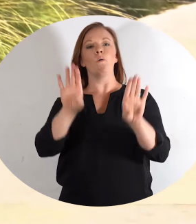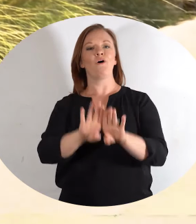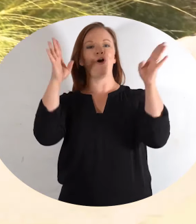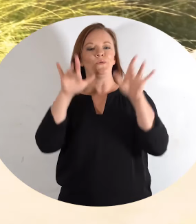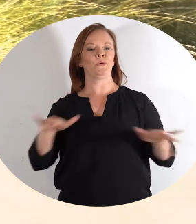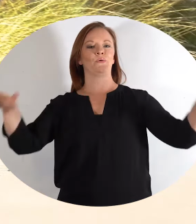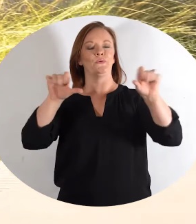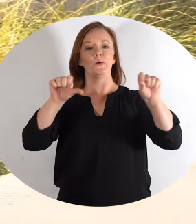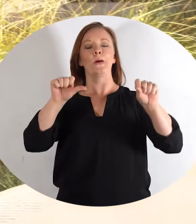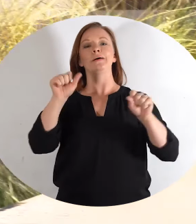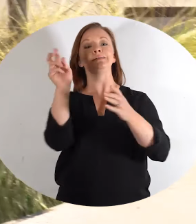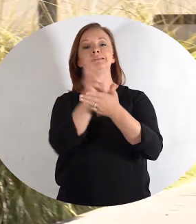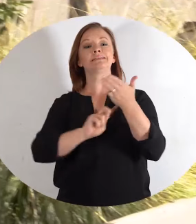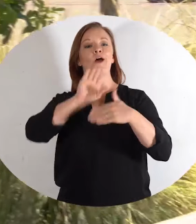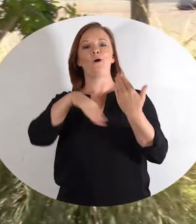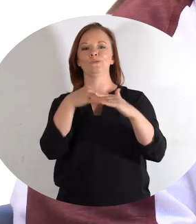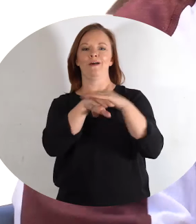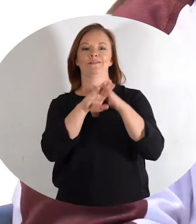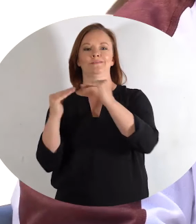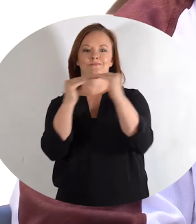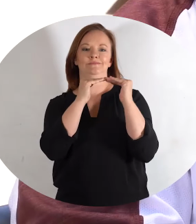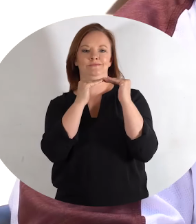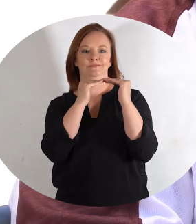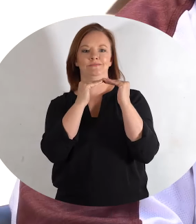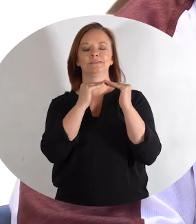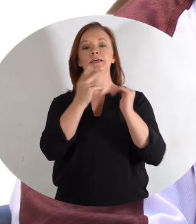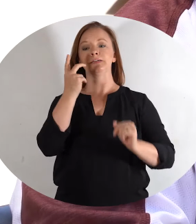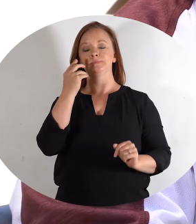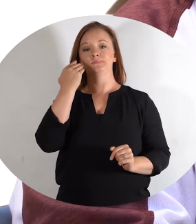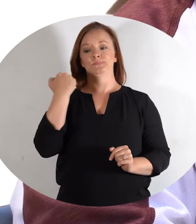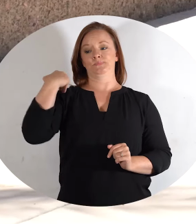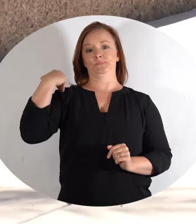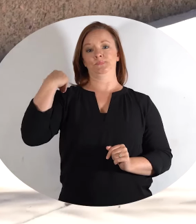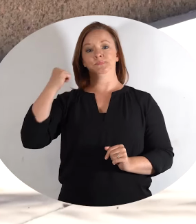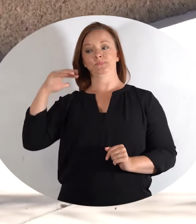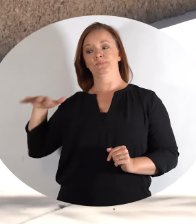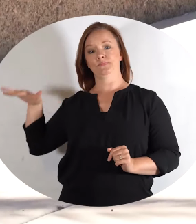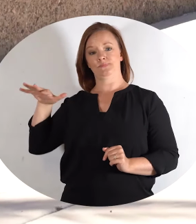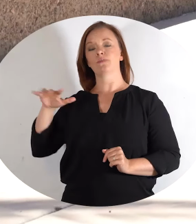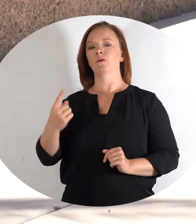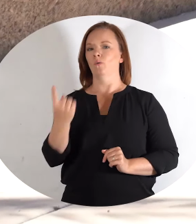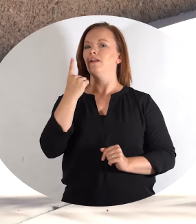that are designed for everyone to use equally. Right behind me is actually one of the most universally designed spaces on this campus.